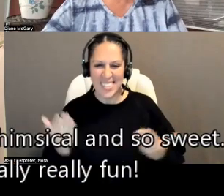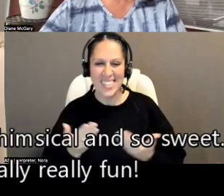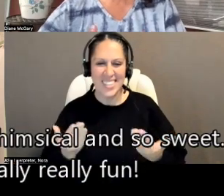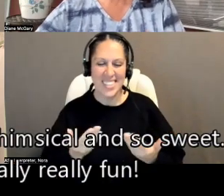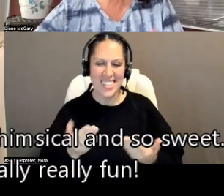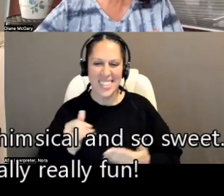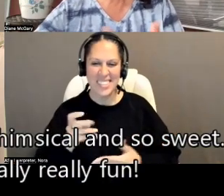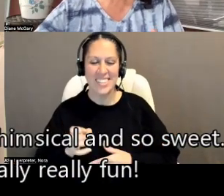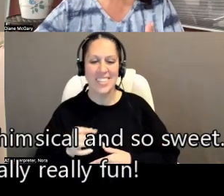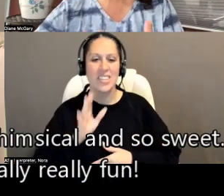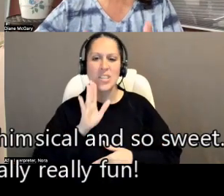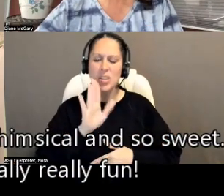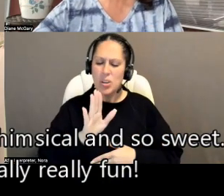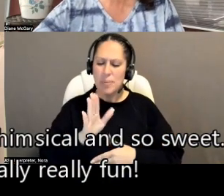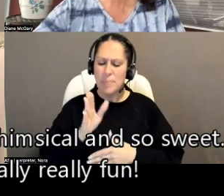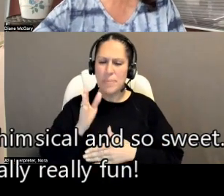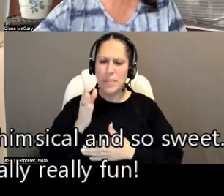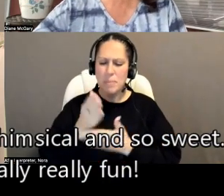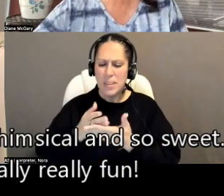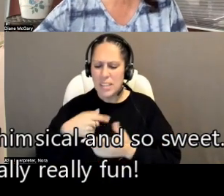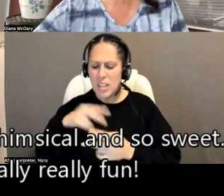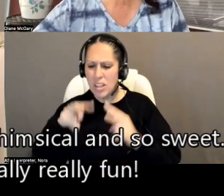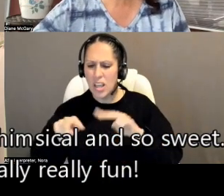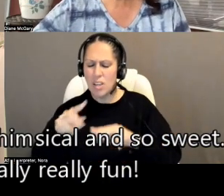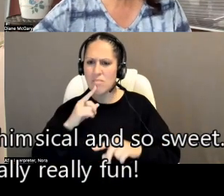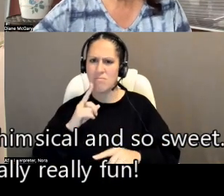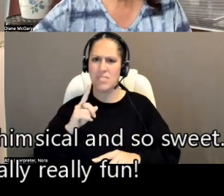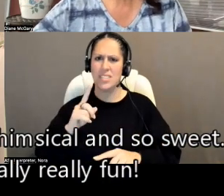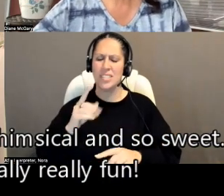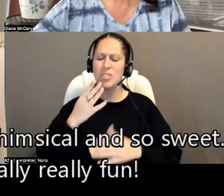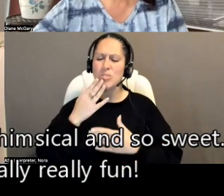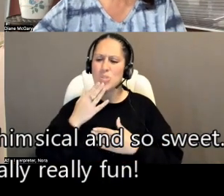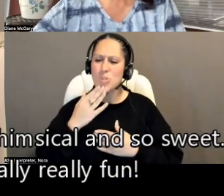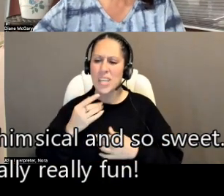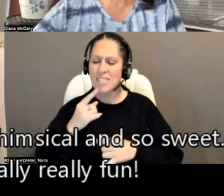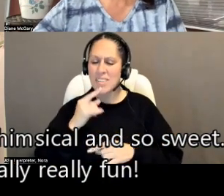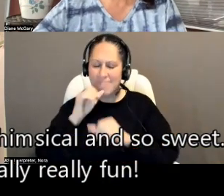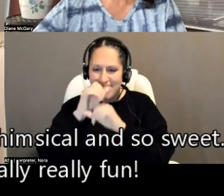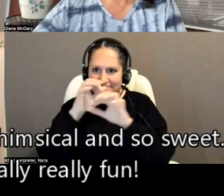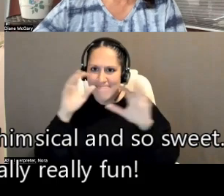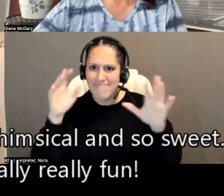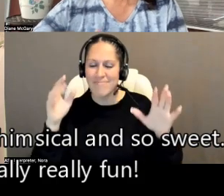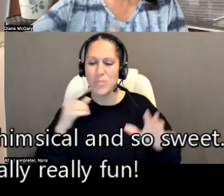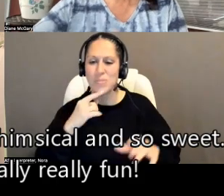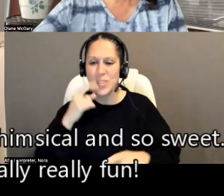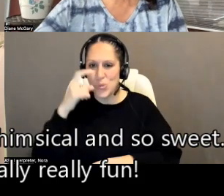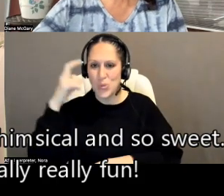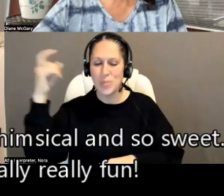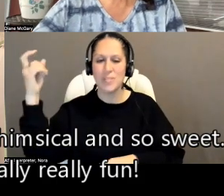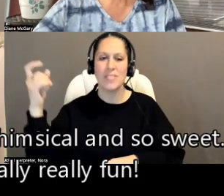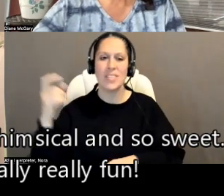Your pieces are so whimsical and so sweet. Oh, thank you, it's really really fun!